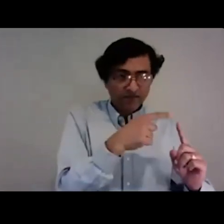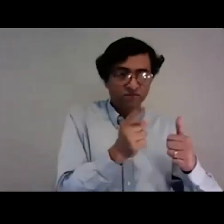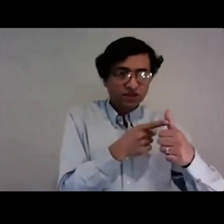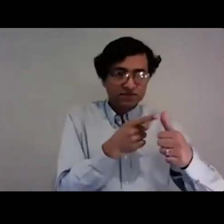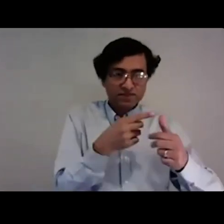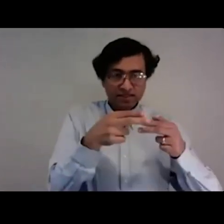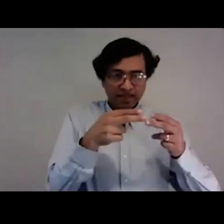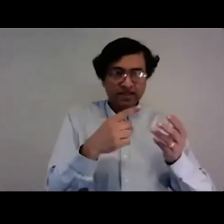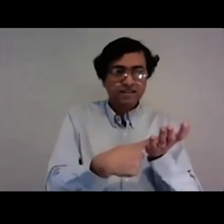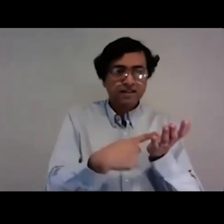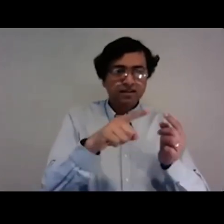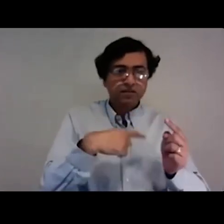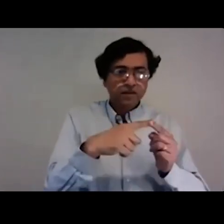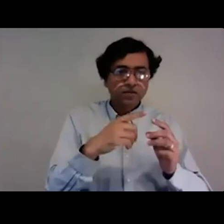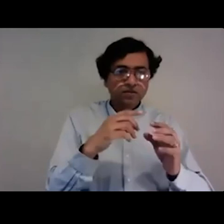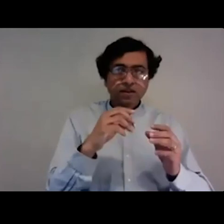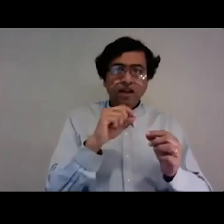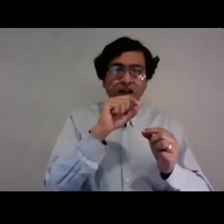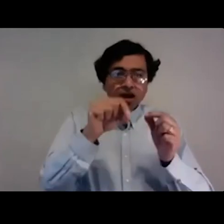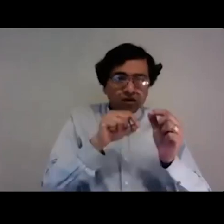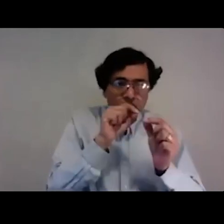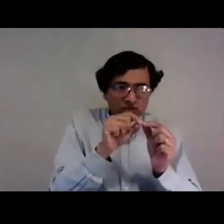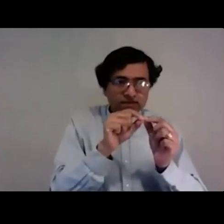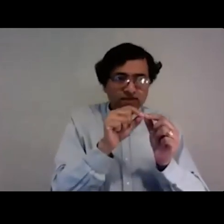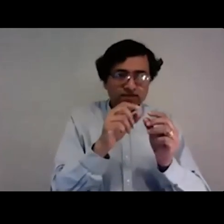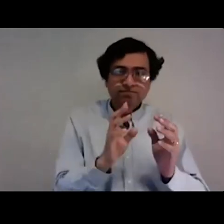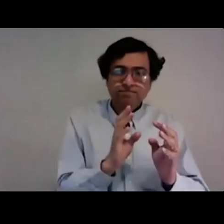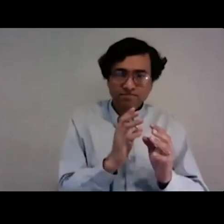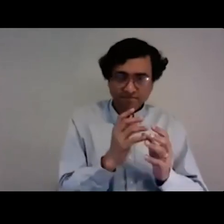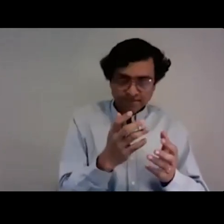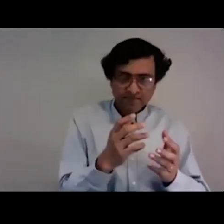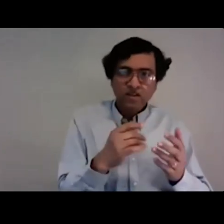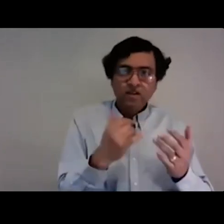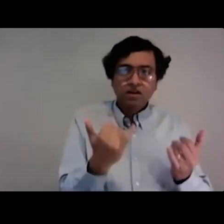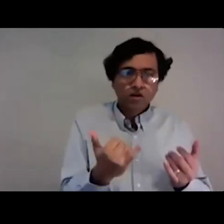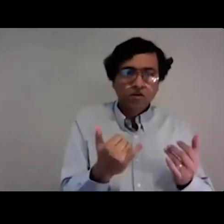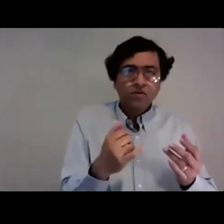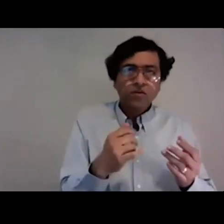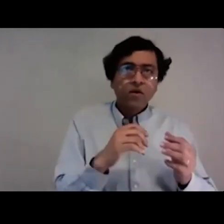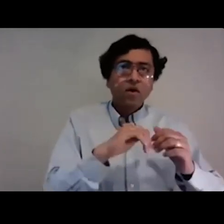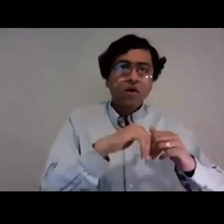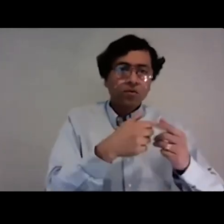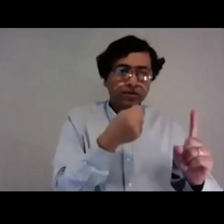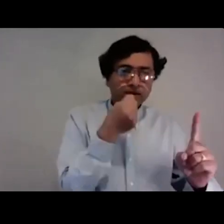We ask -- the first, the previous slide was: How well you understood?